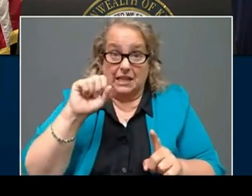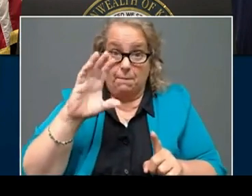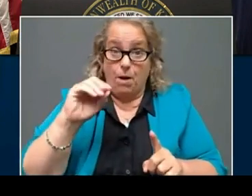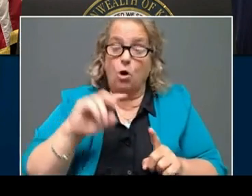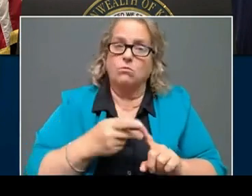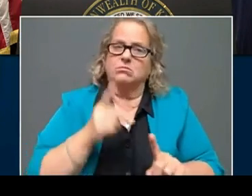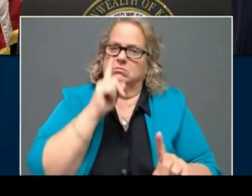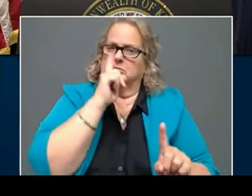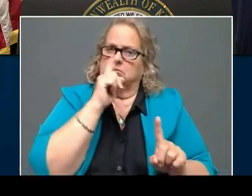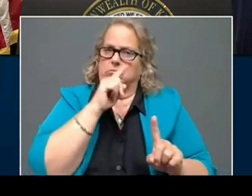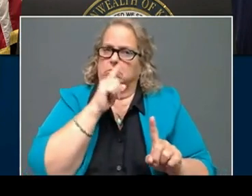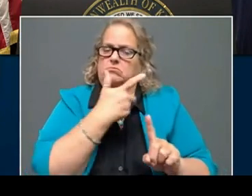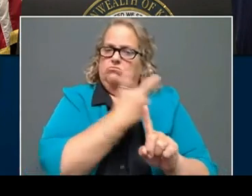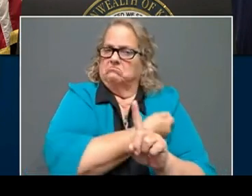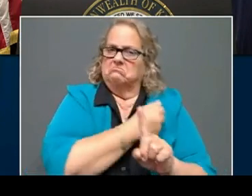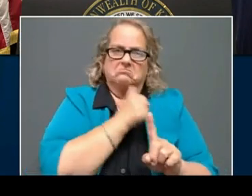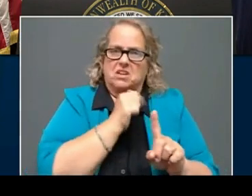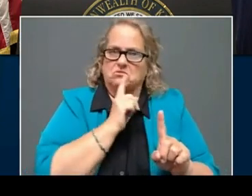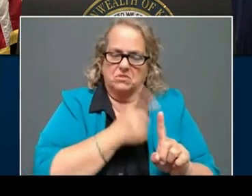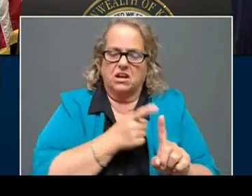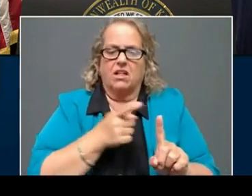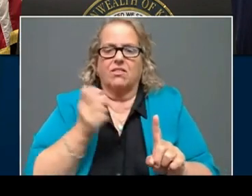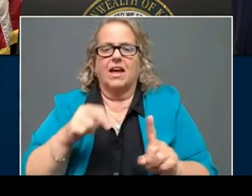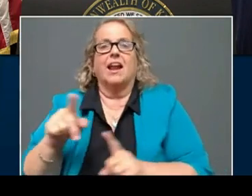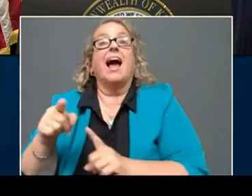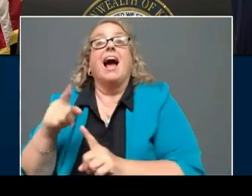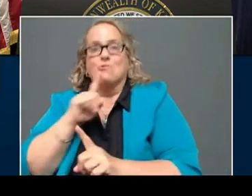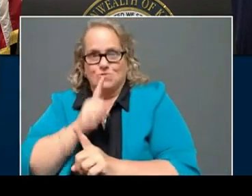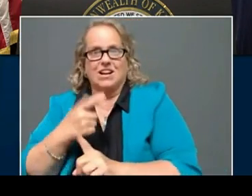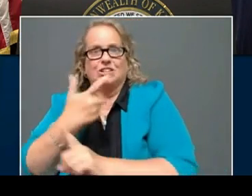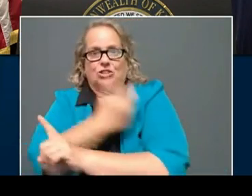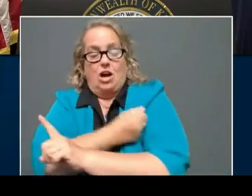What you're looking for is when you vaccinate the folks with the new